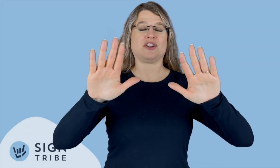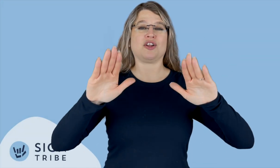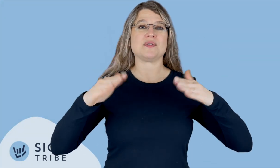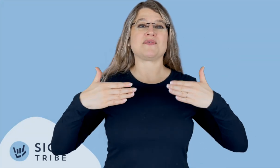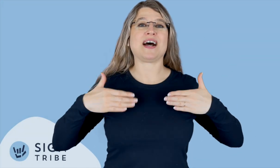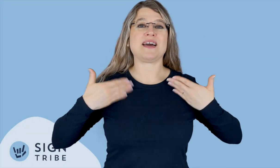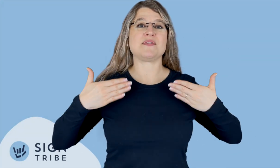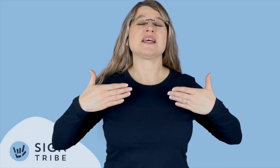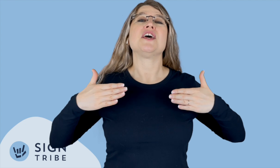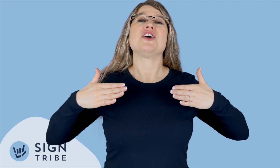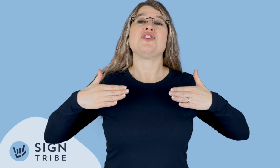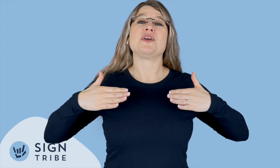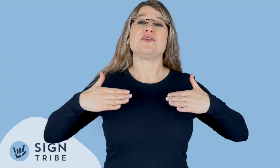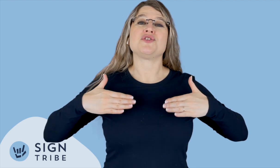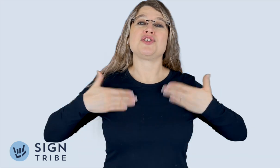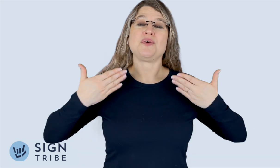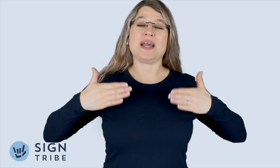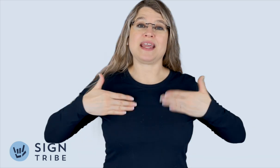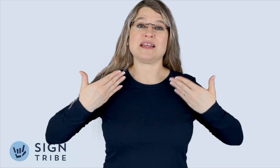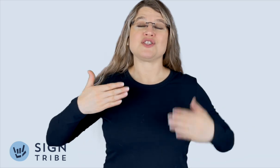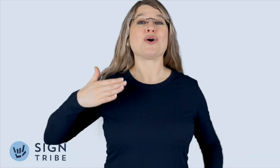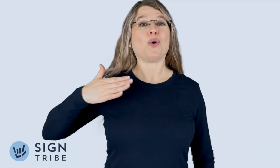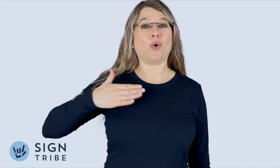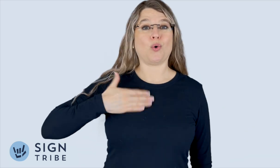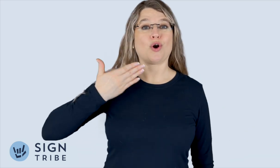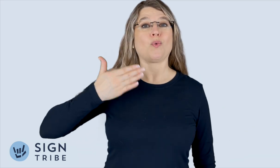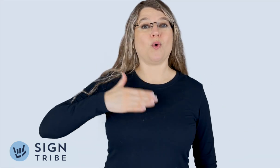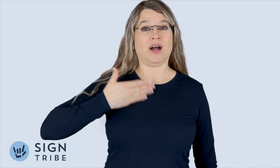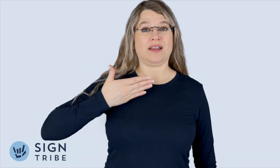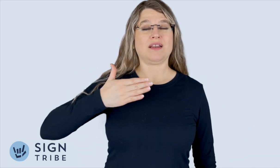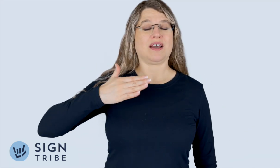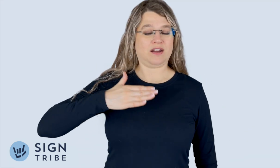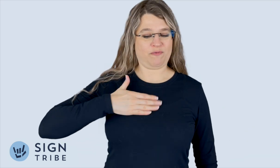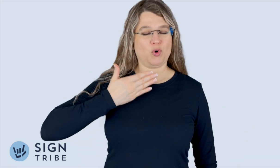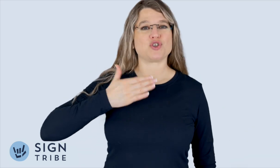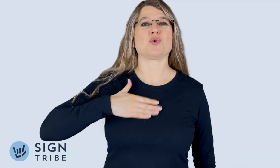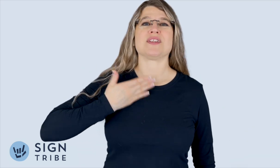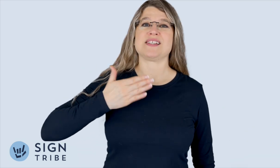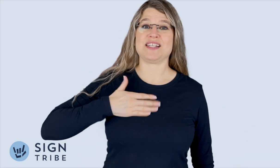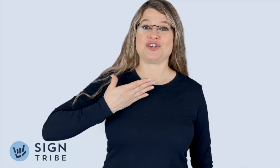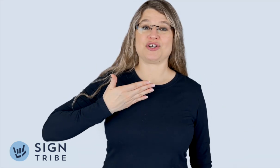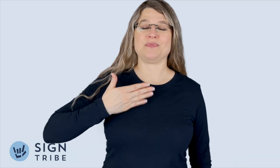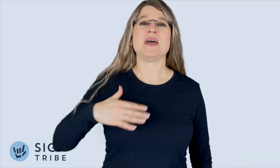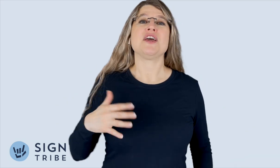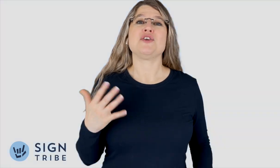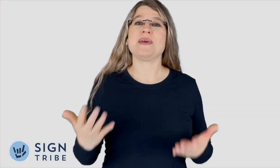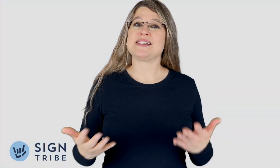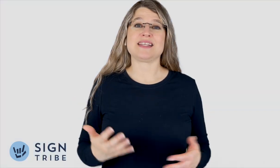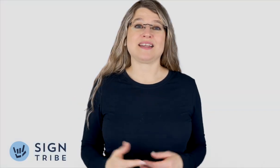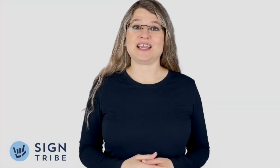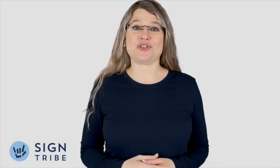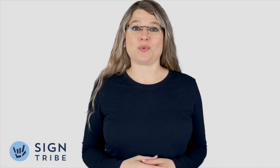closed fives. You can use two hands or one, kind of more toward the center. You may see it either